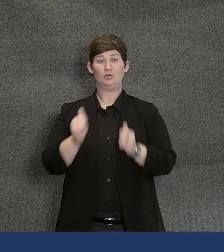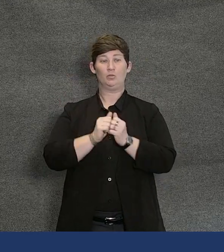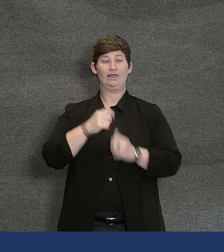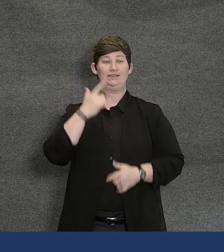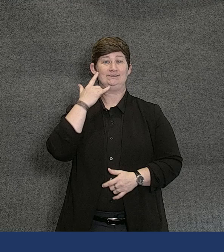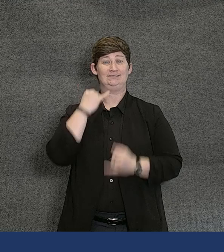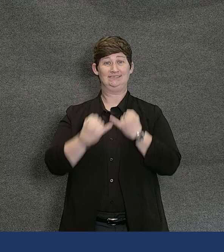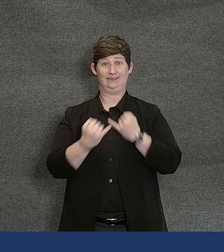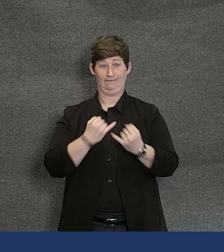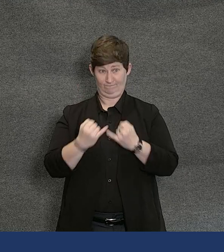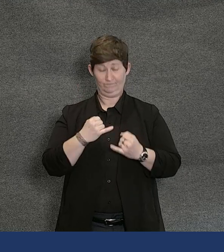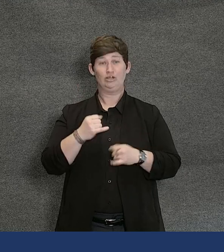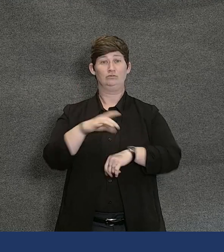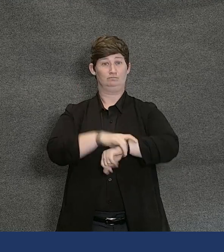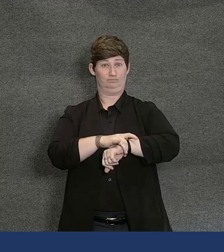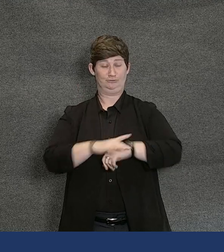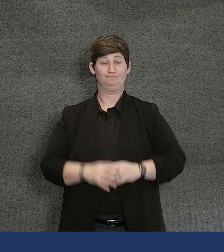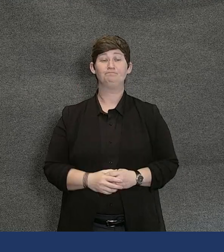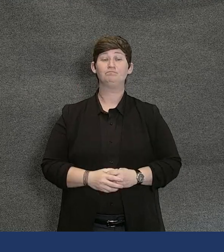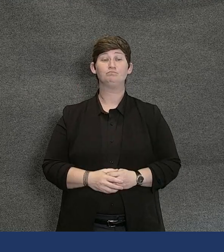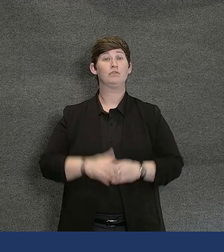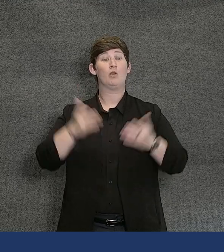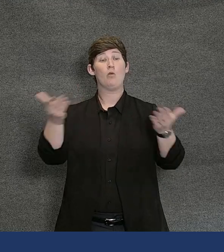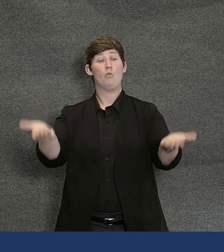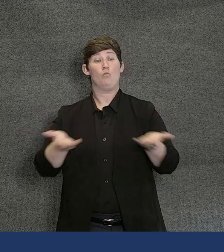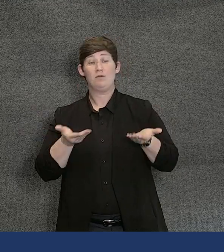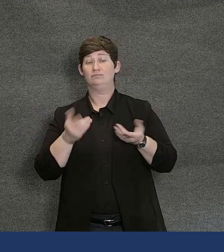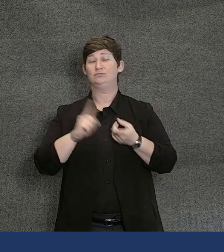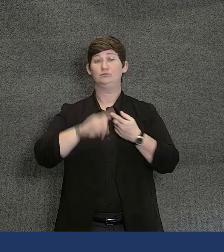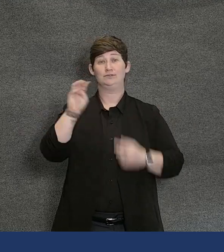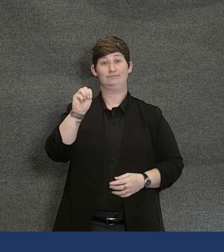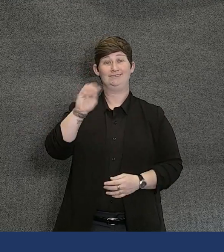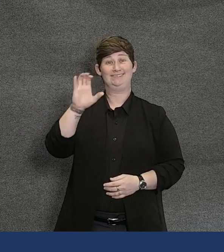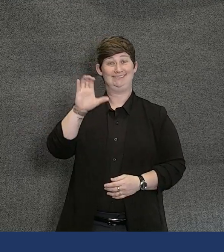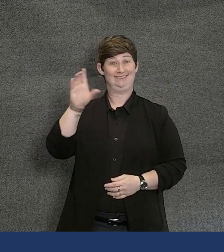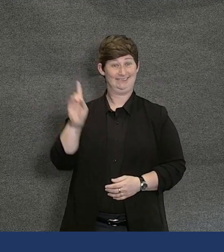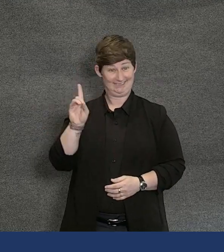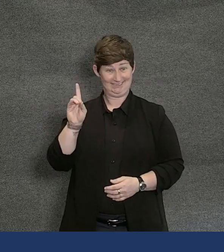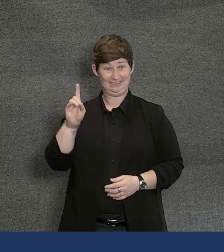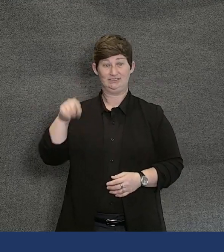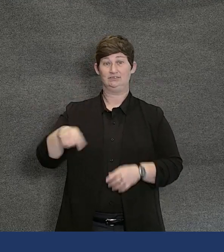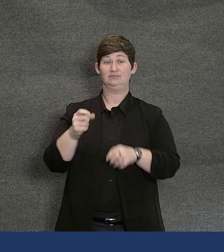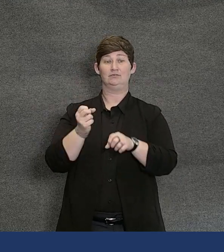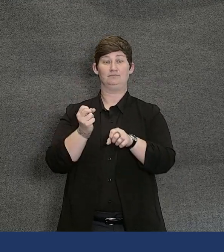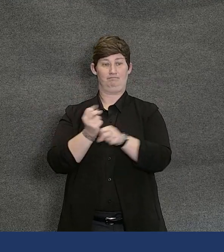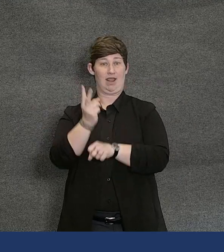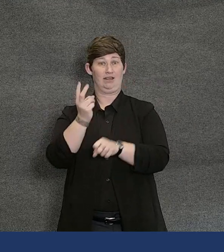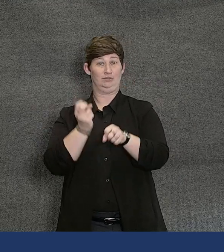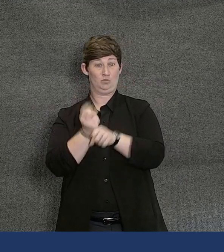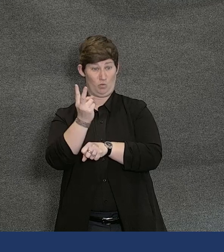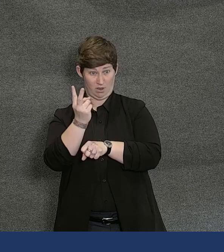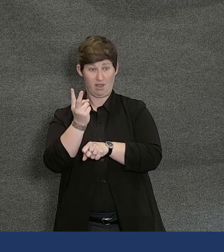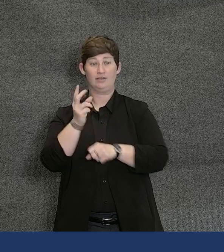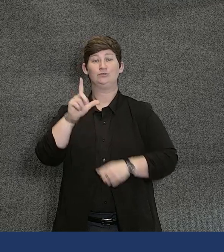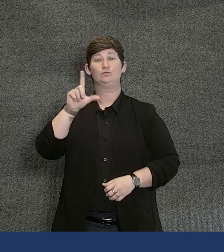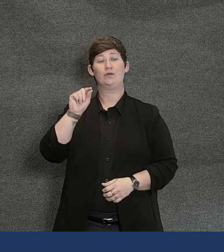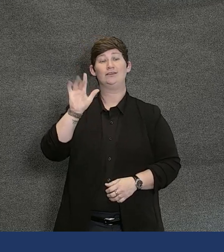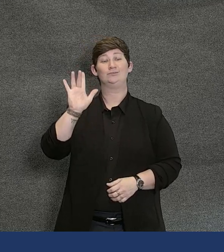Welcome to the Minnesota Council on Disabilities Biannual 2025 Legislative Forum.